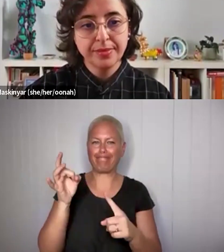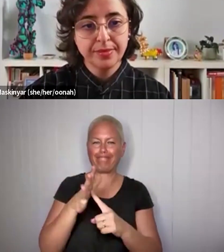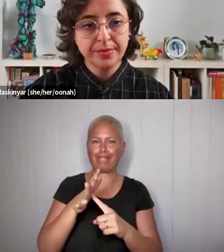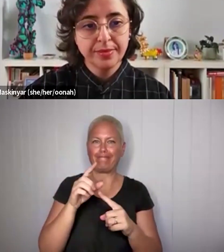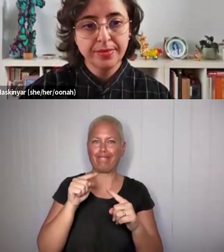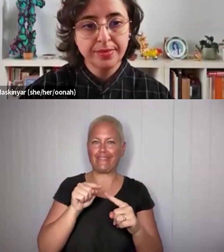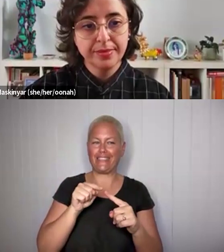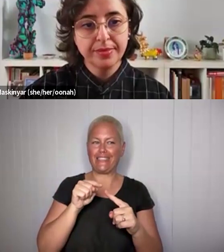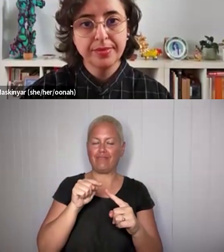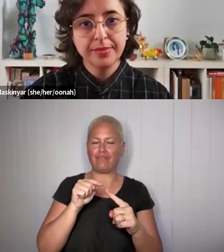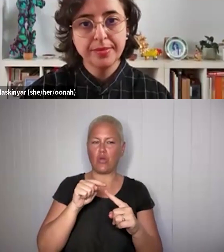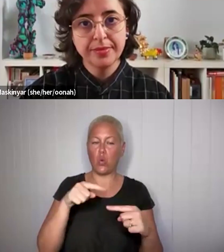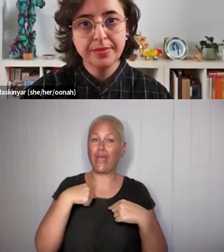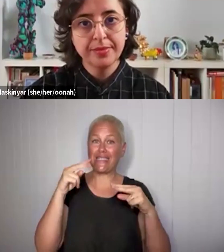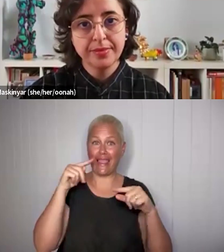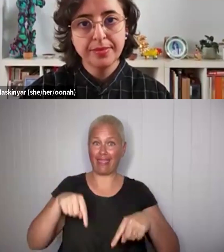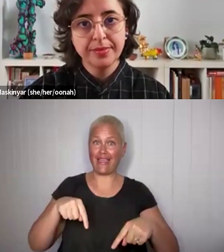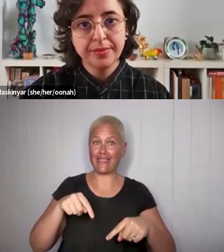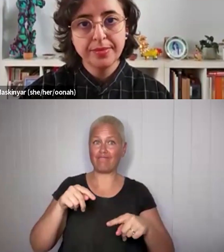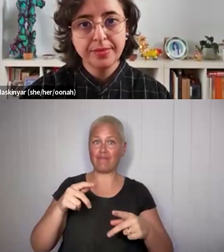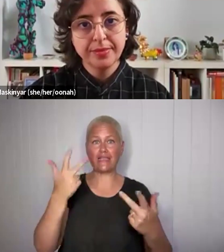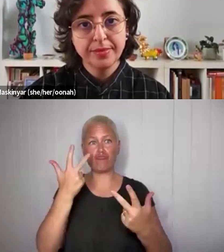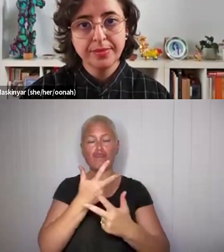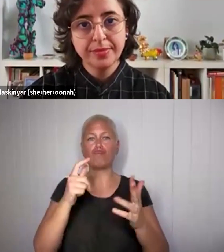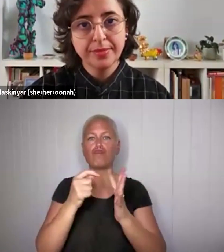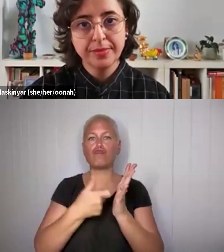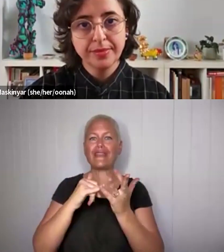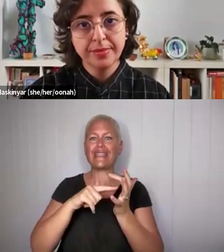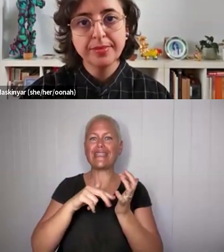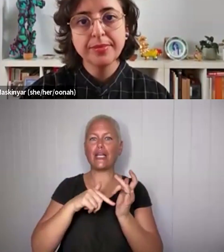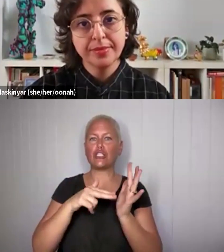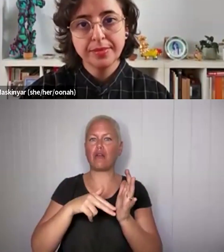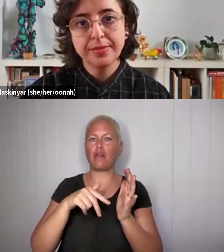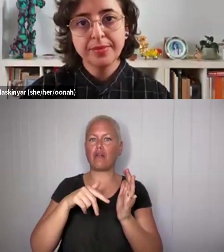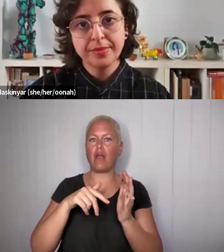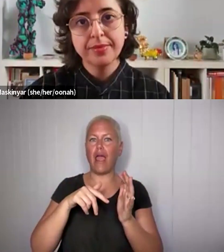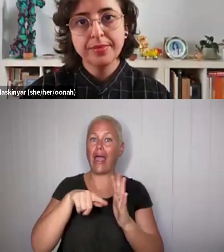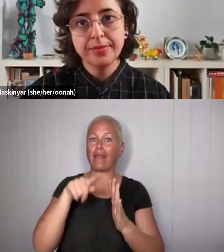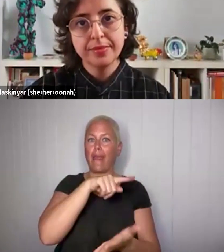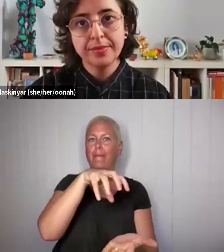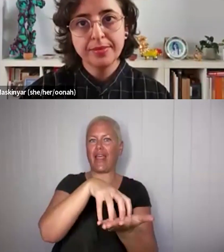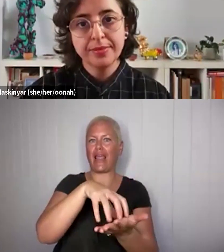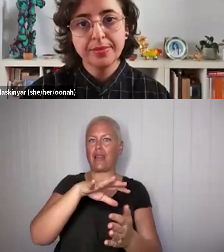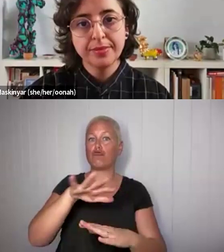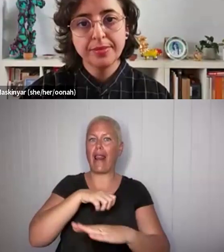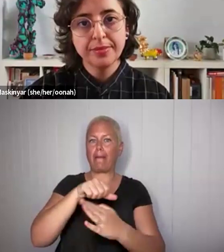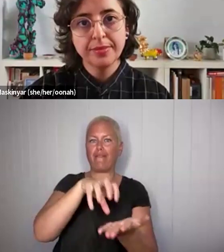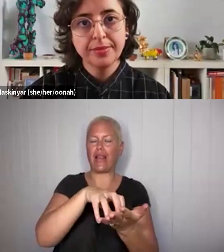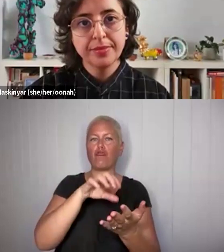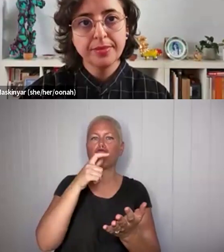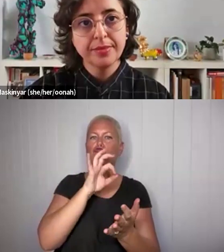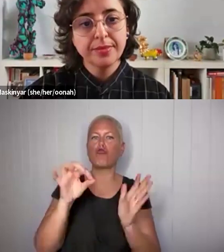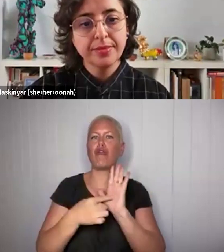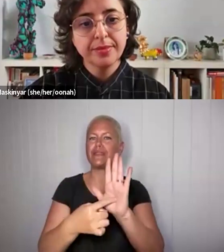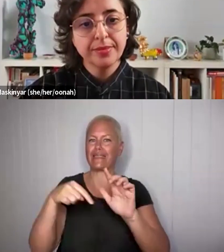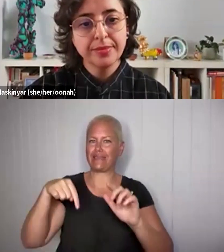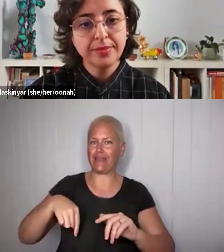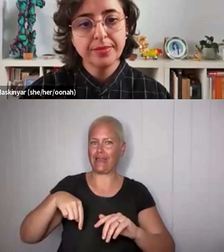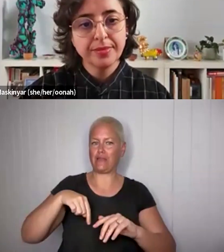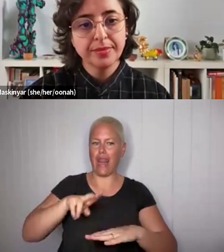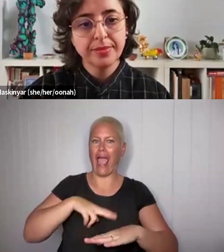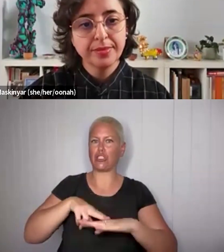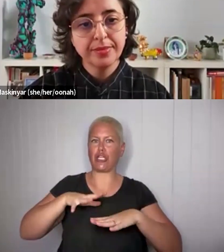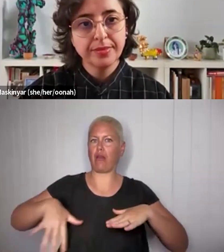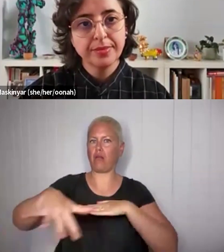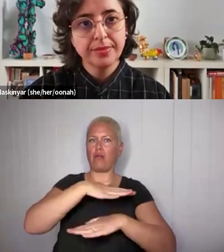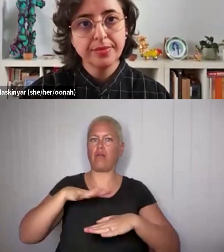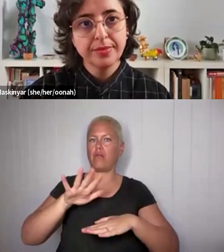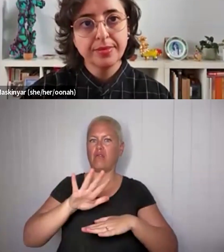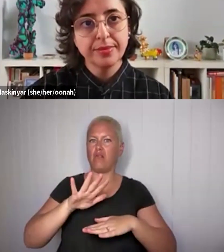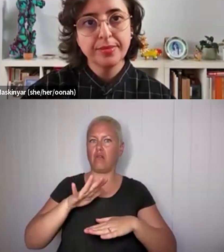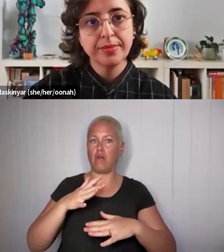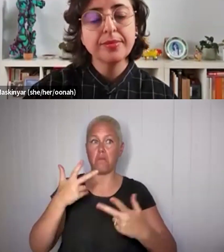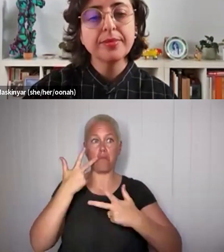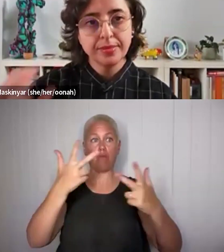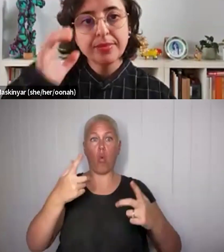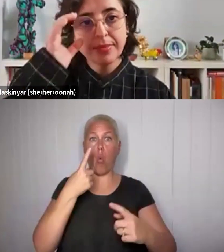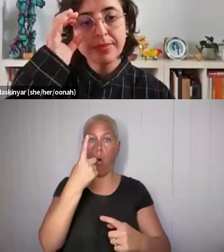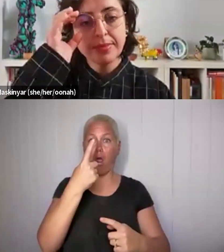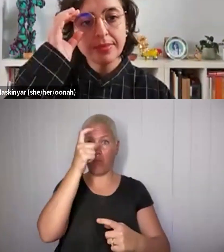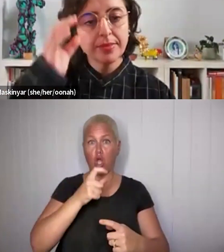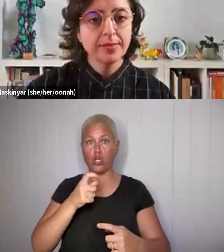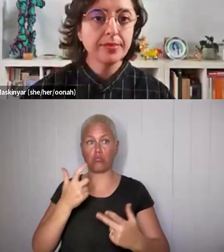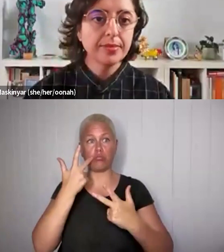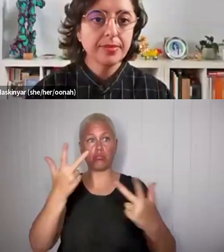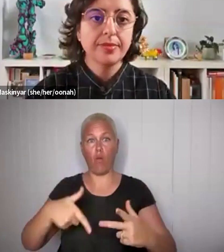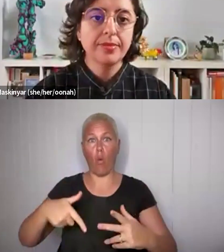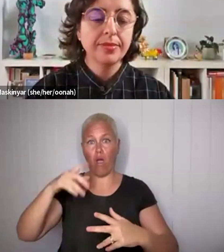a -- we see this as a pavilion rather than a representation of a single voice representing